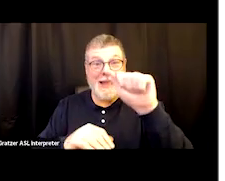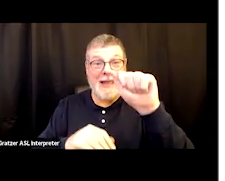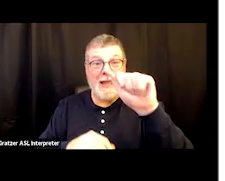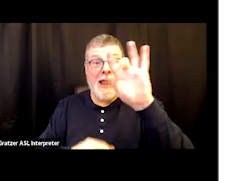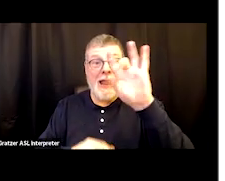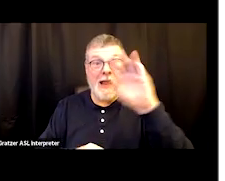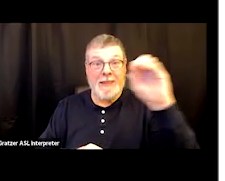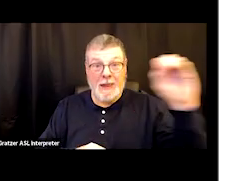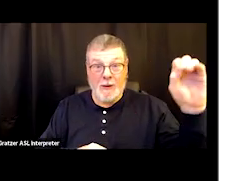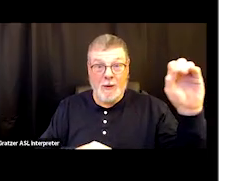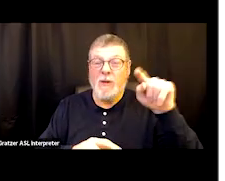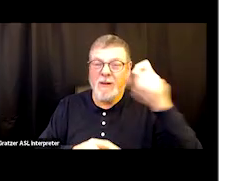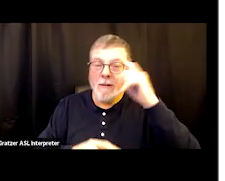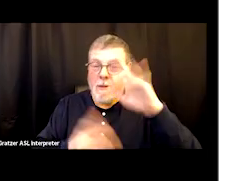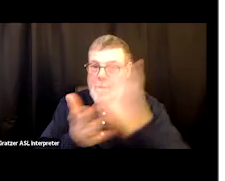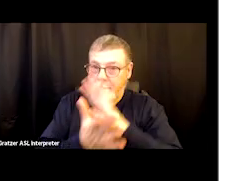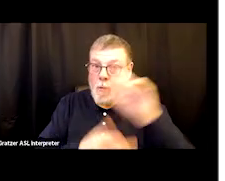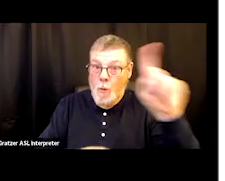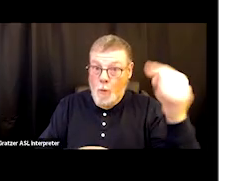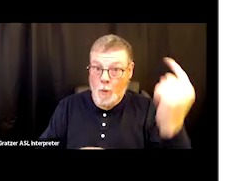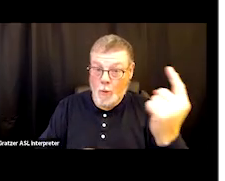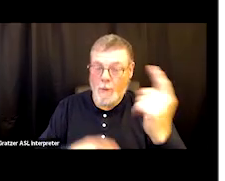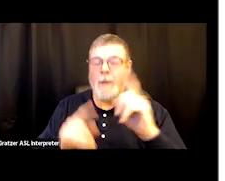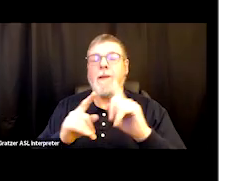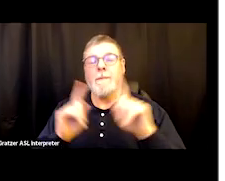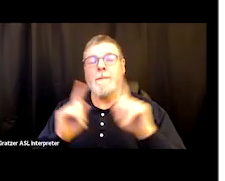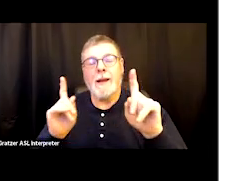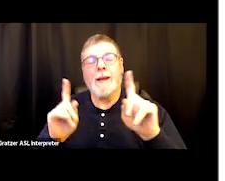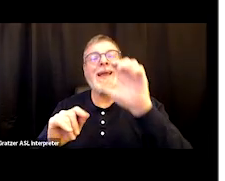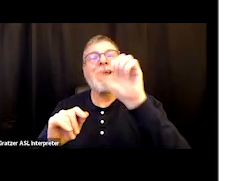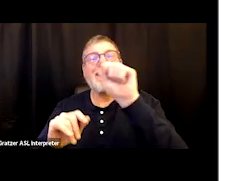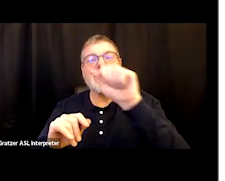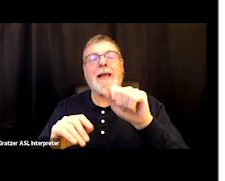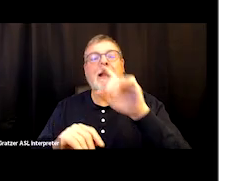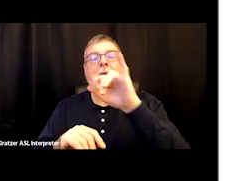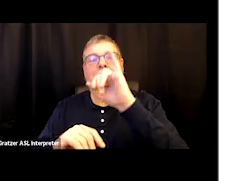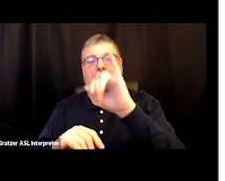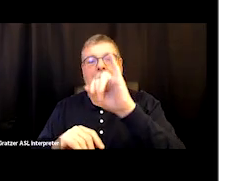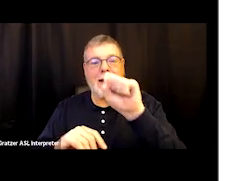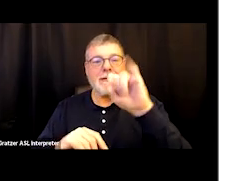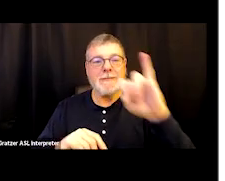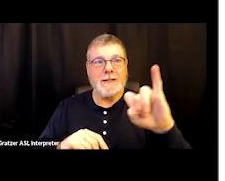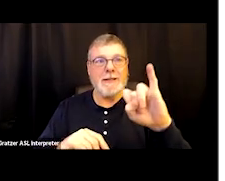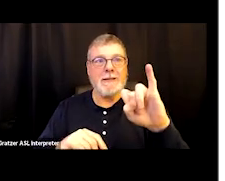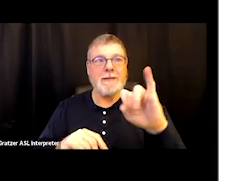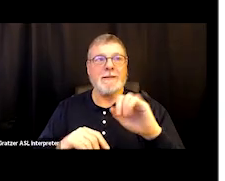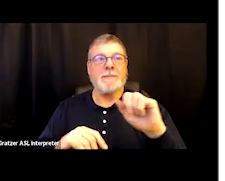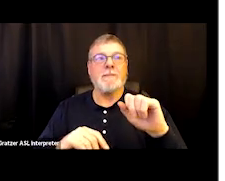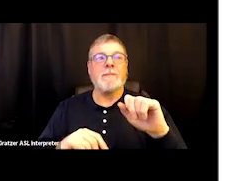SSA also released an ISSI application that can be completed